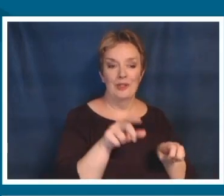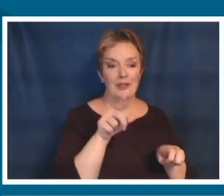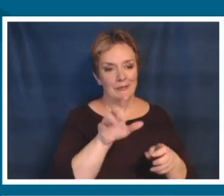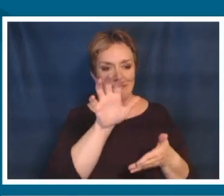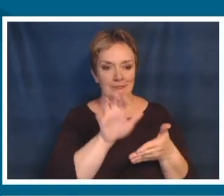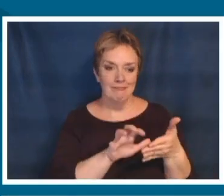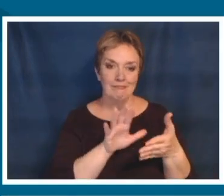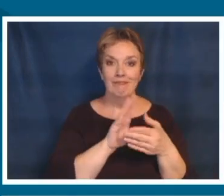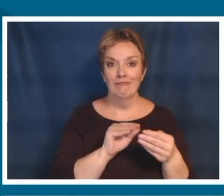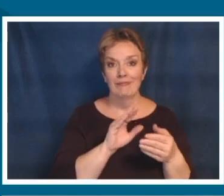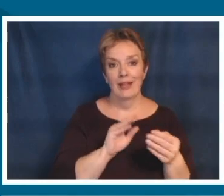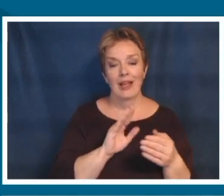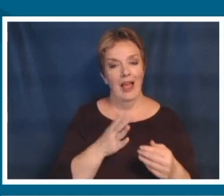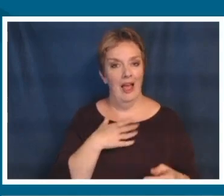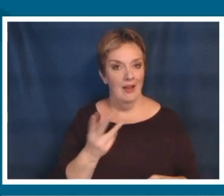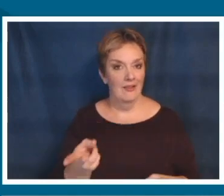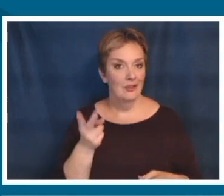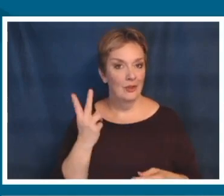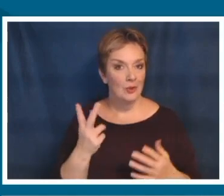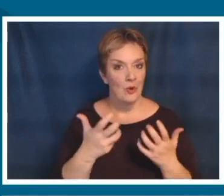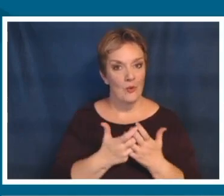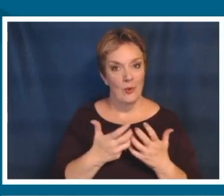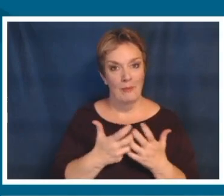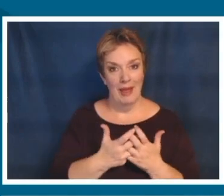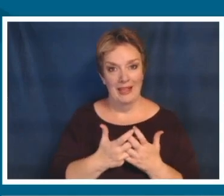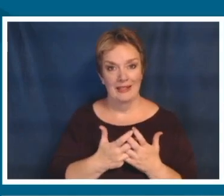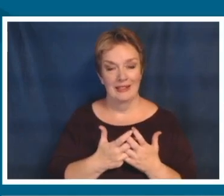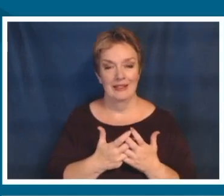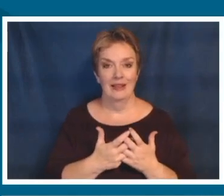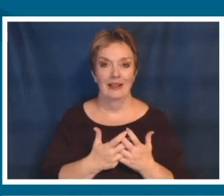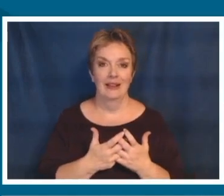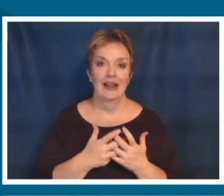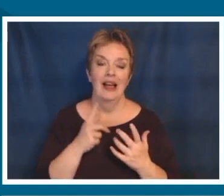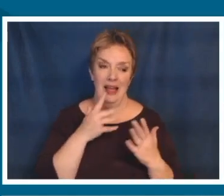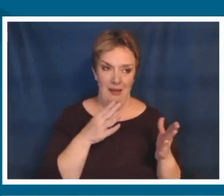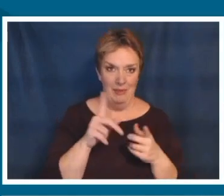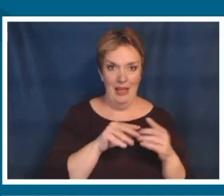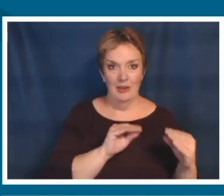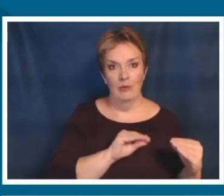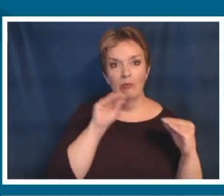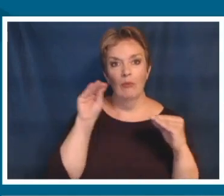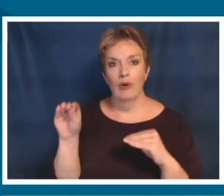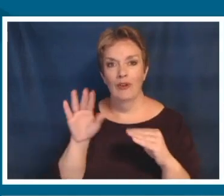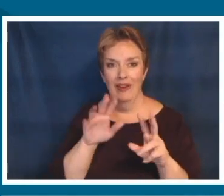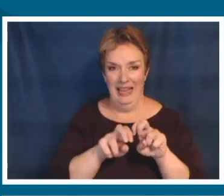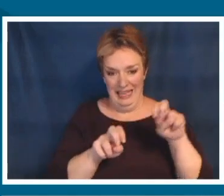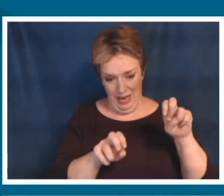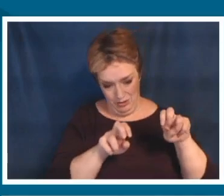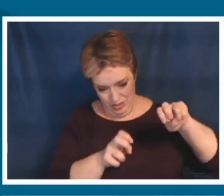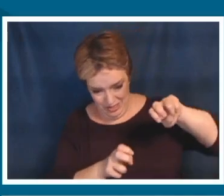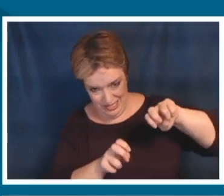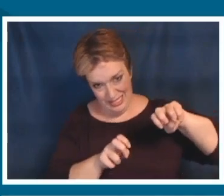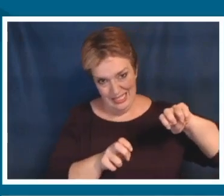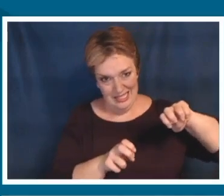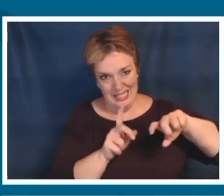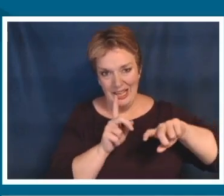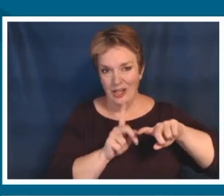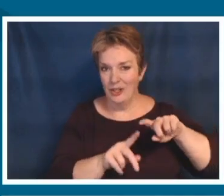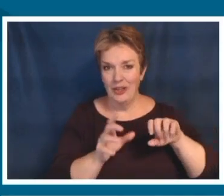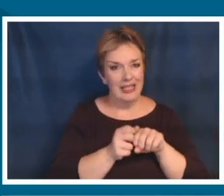two roommates were trying to get their couch they were moving and trying to get their couch down the stairs and onto the